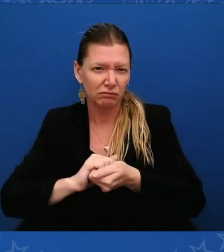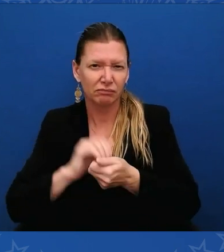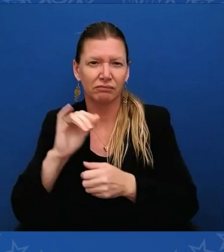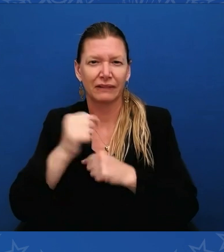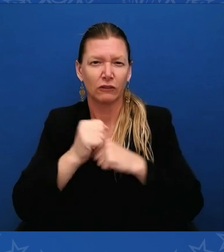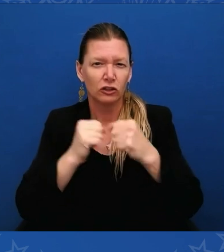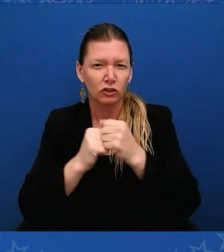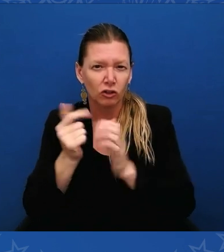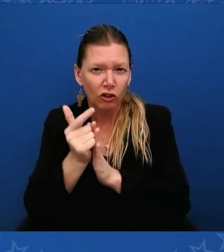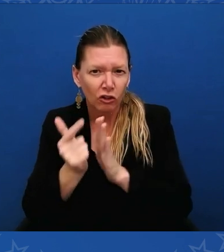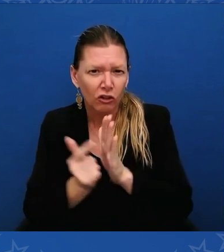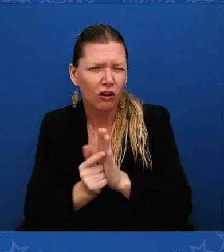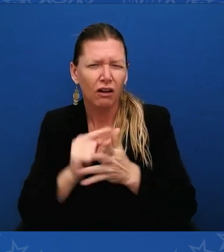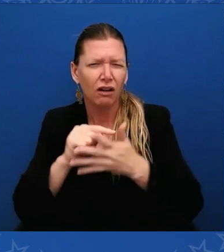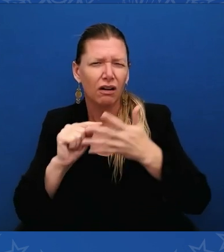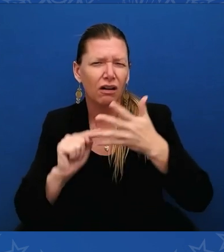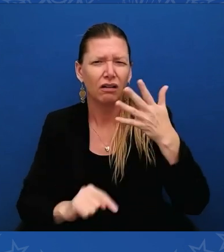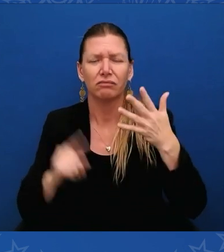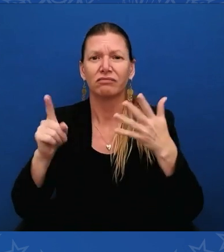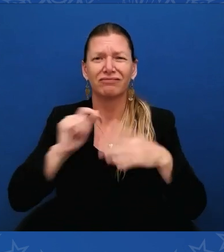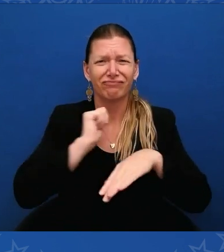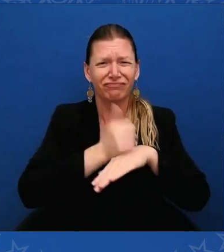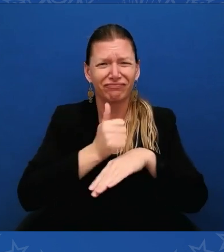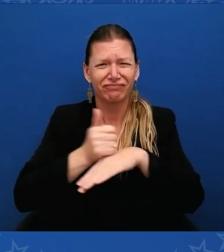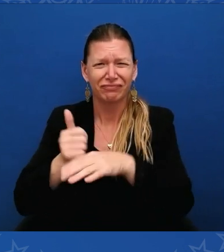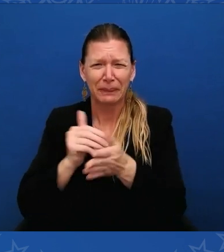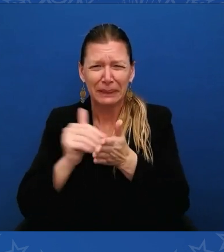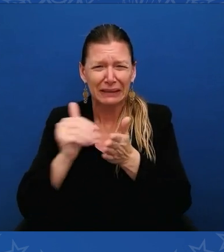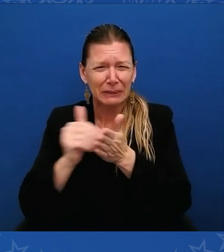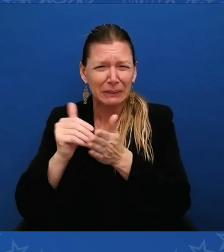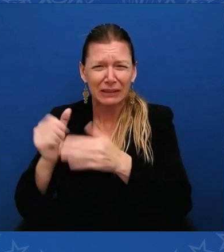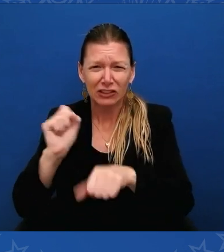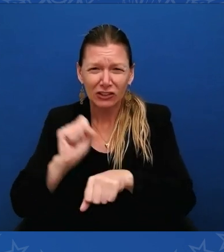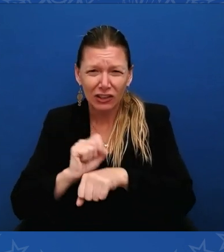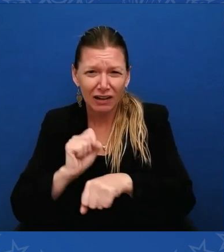and set the foundation for long term economic growth.